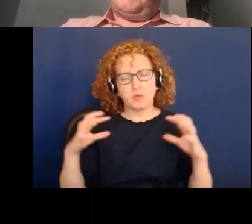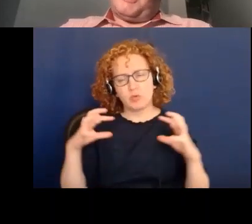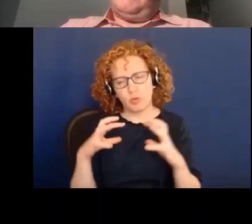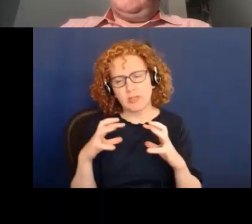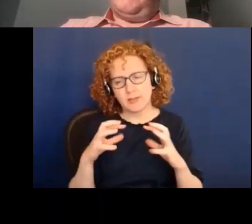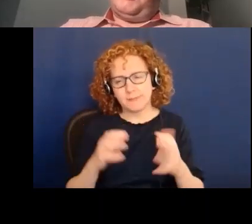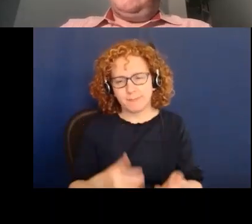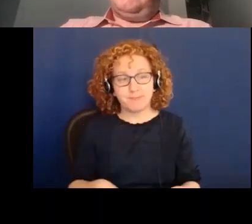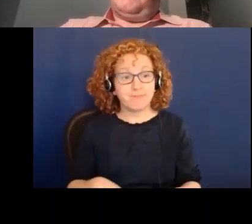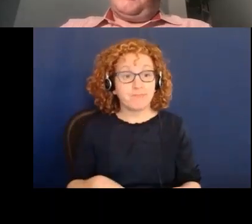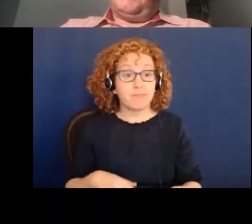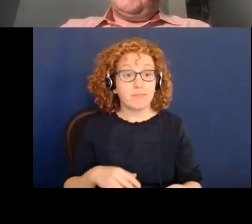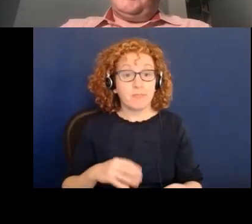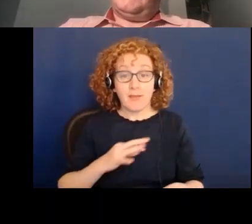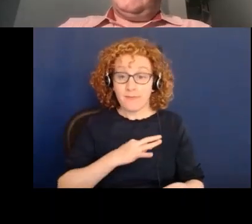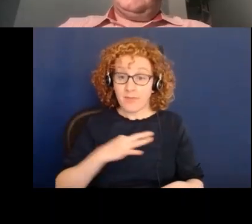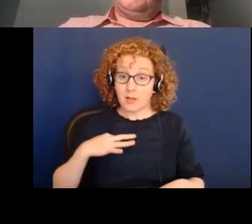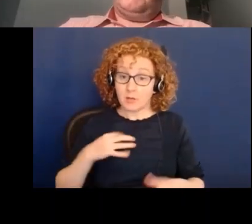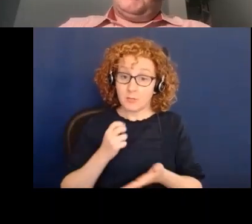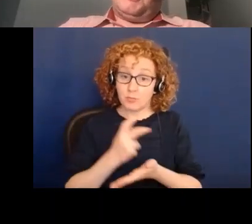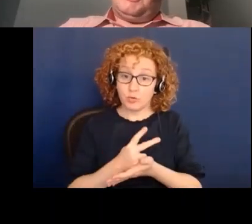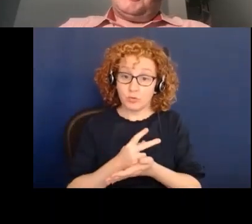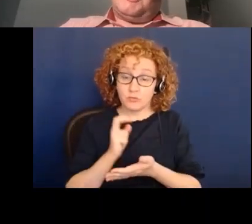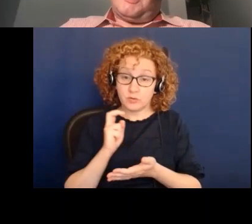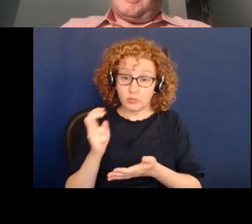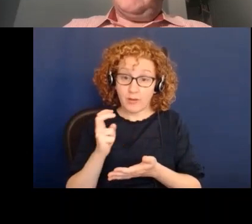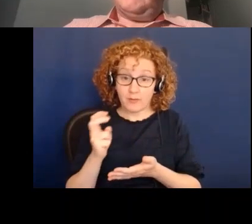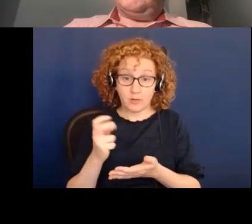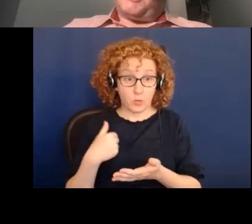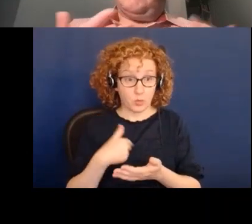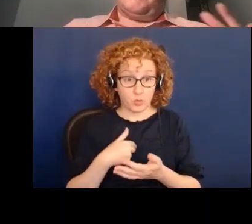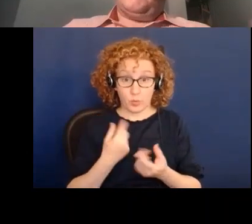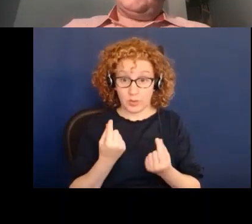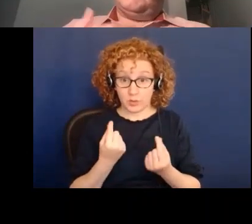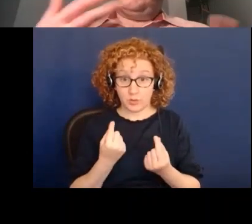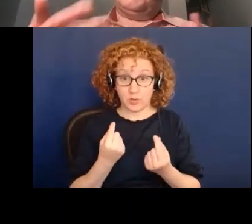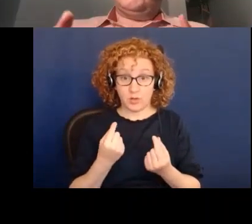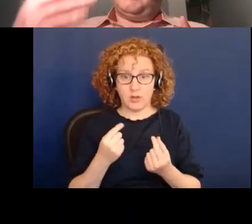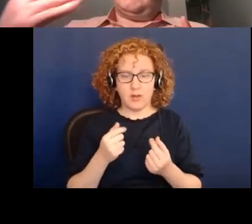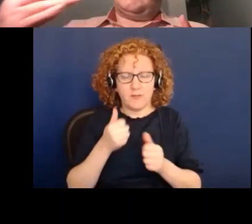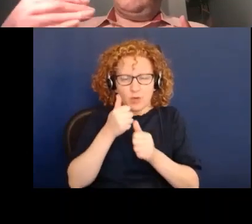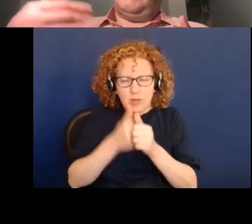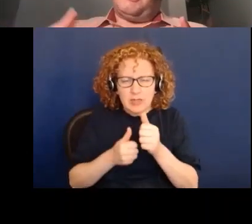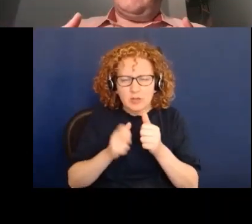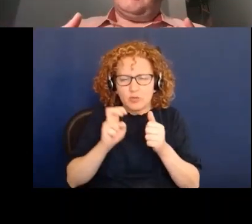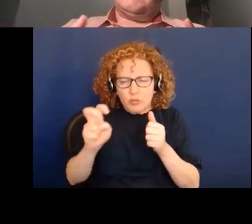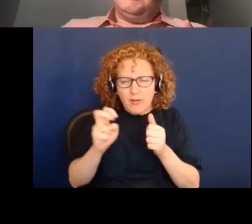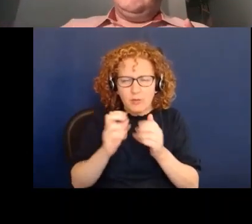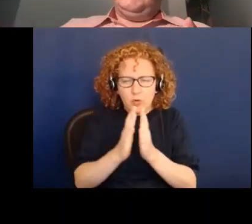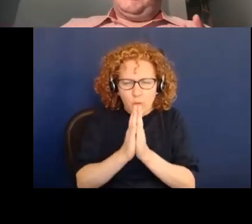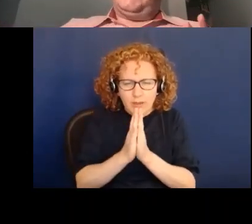travel what we what we're doing is reviewing each travel request individually at several levels and